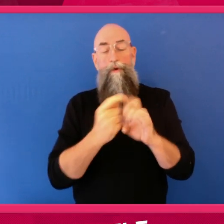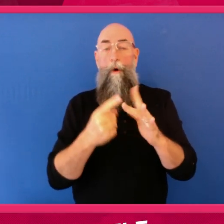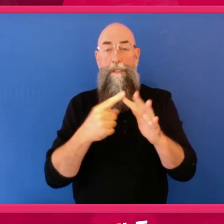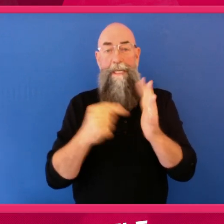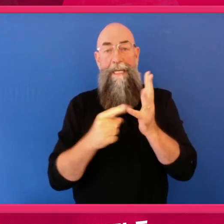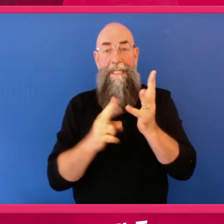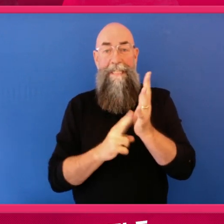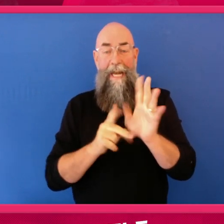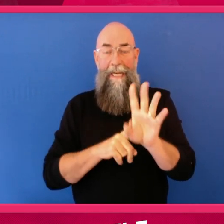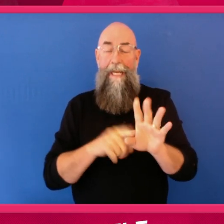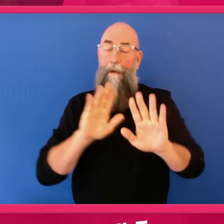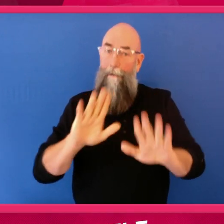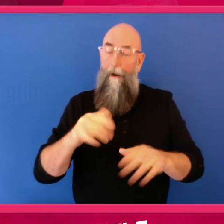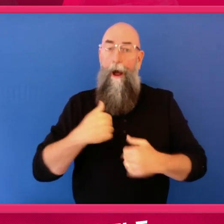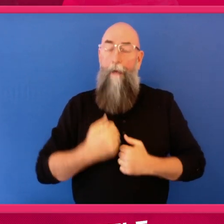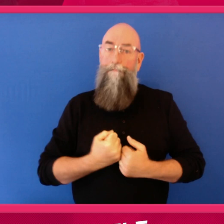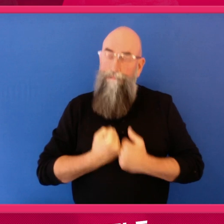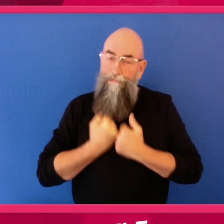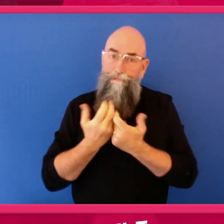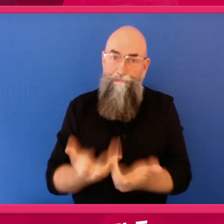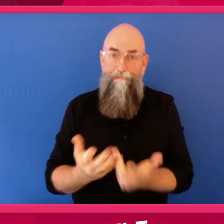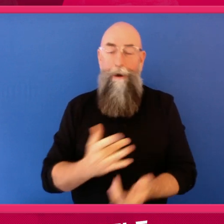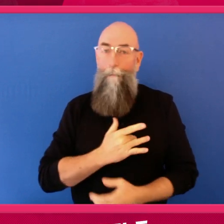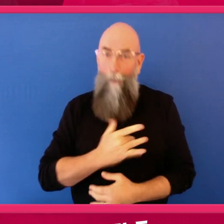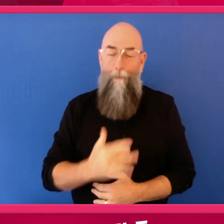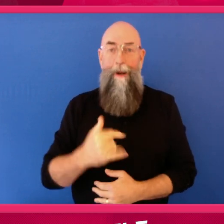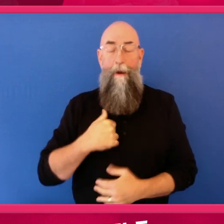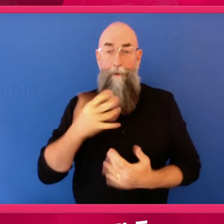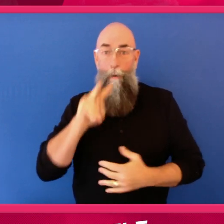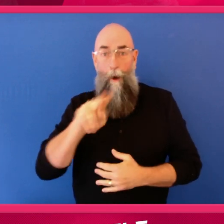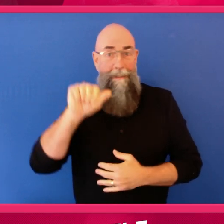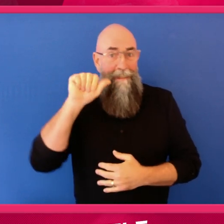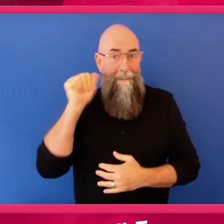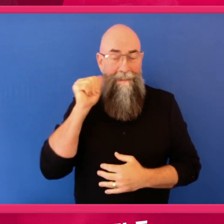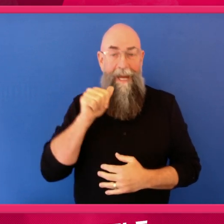what we saw on the first day of action at the Paralympics 2020. We are broadcasting